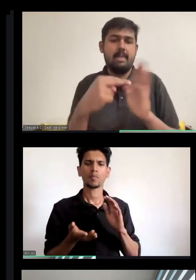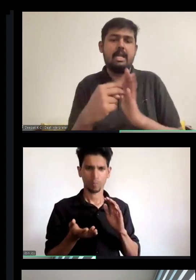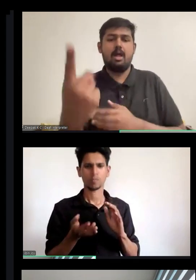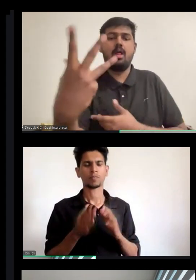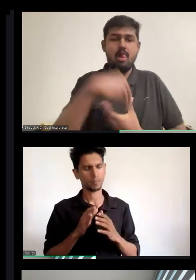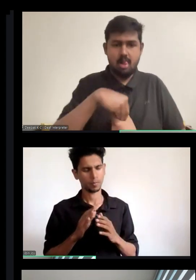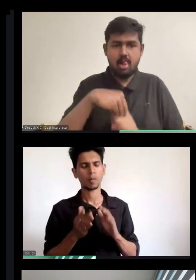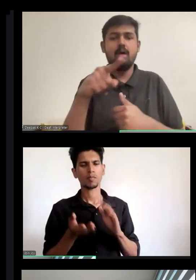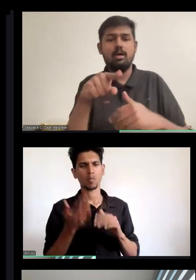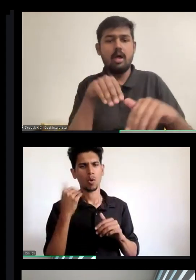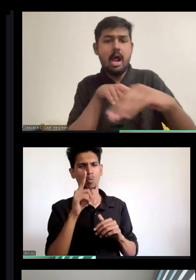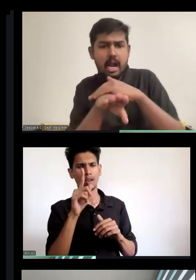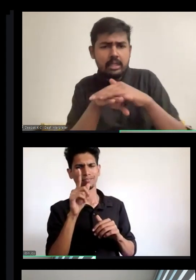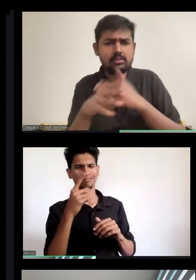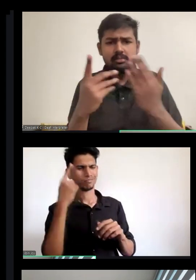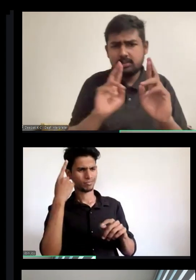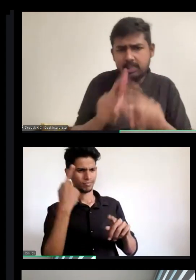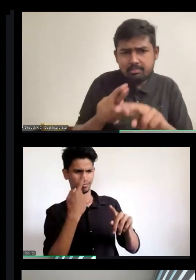One accessibility point on the scorecard.